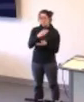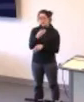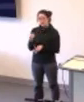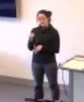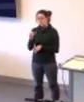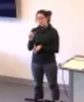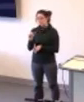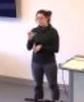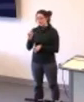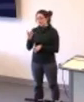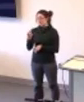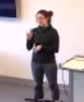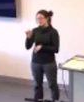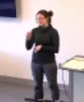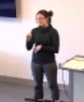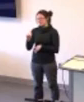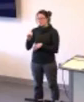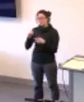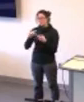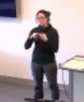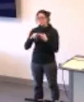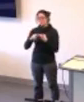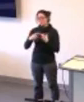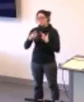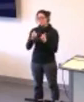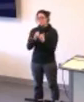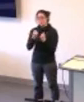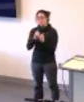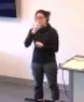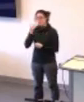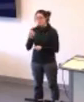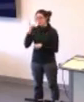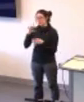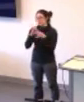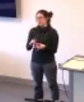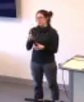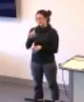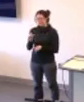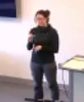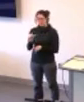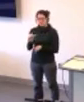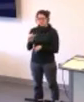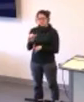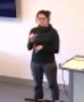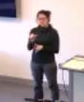To promote better understanding of disability and disabled people.